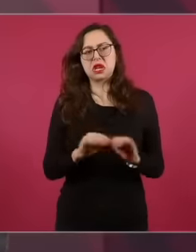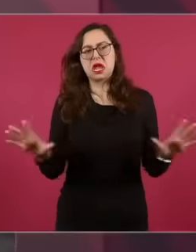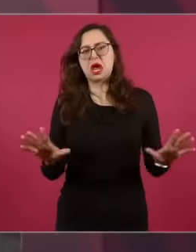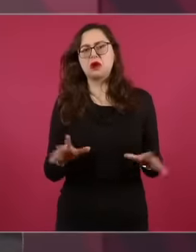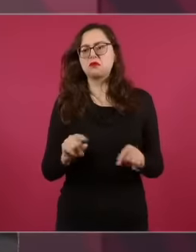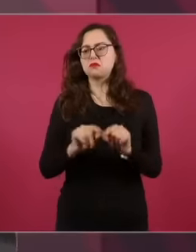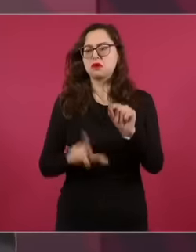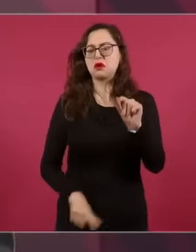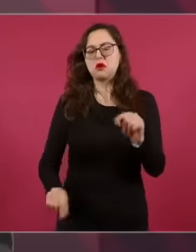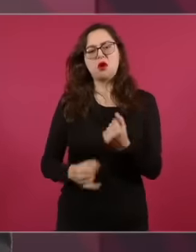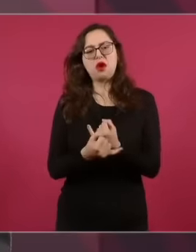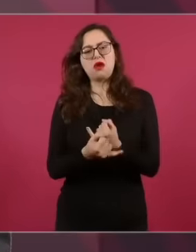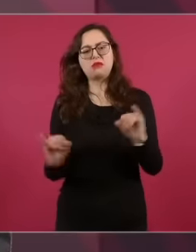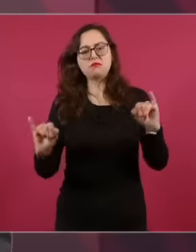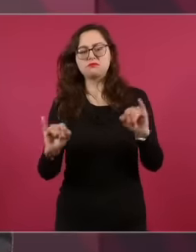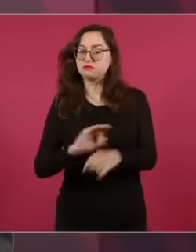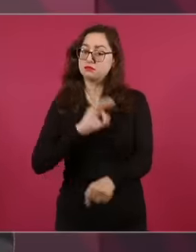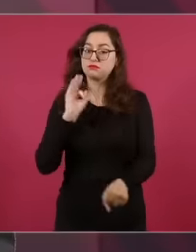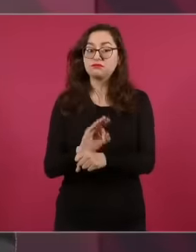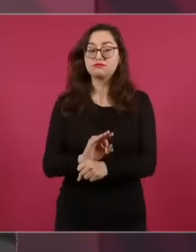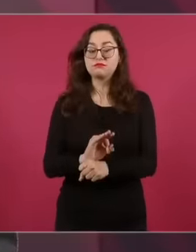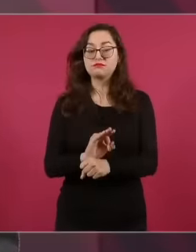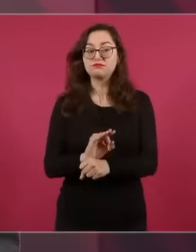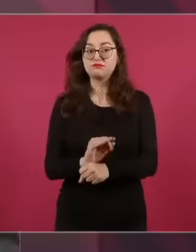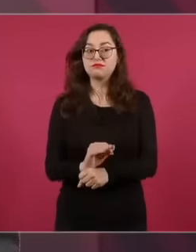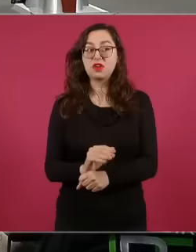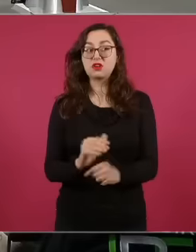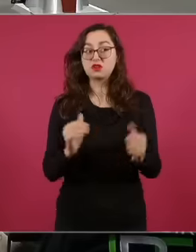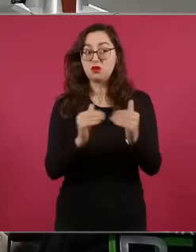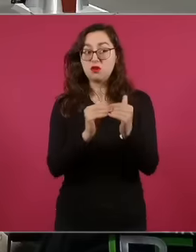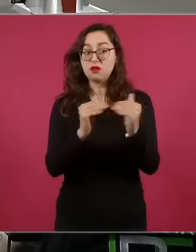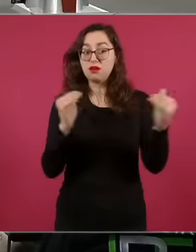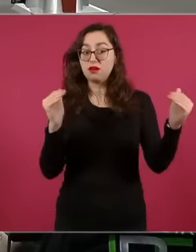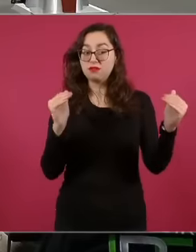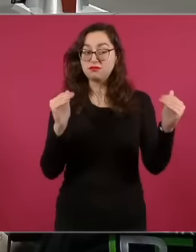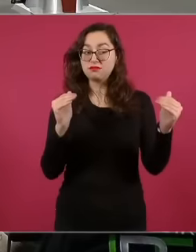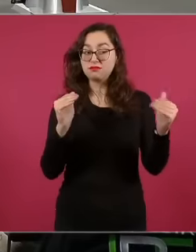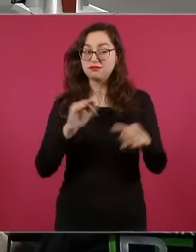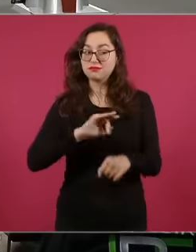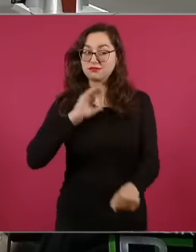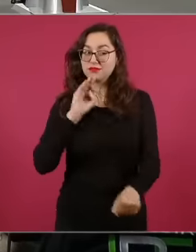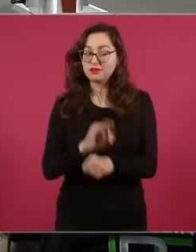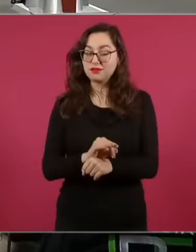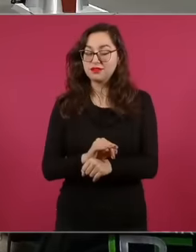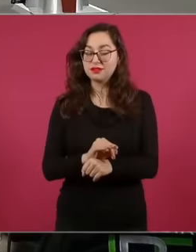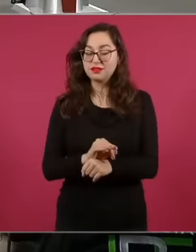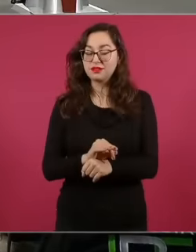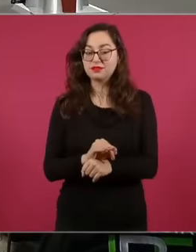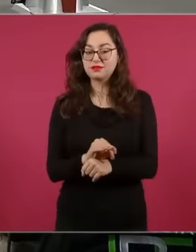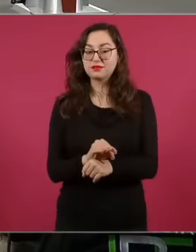sovereignty, and not submitting